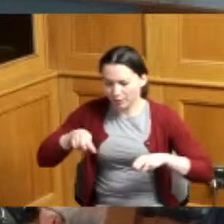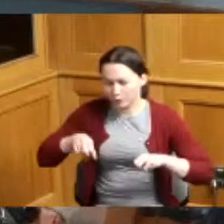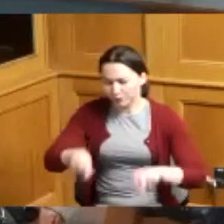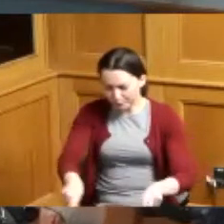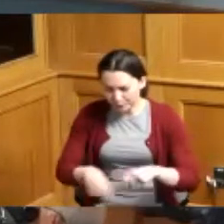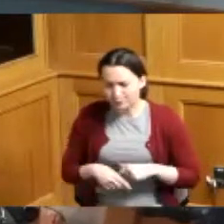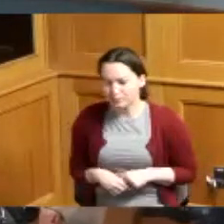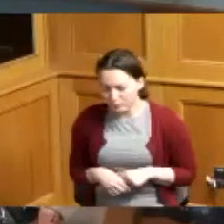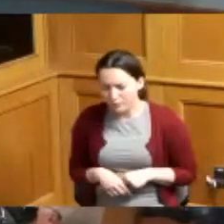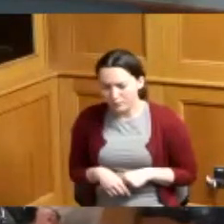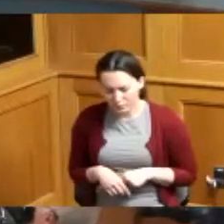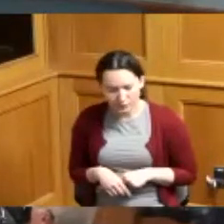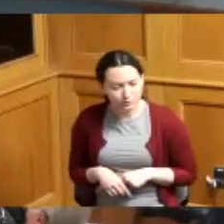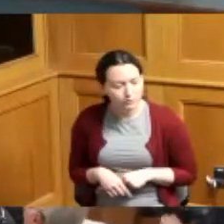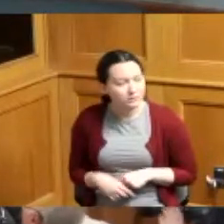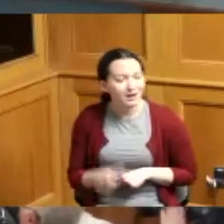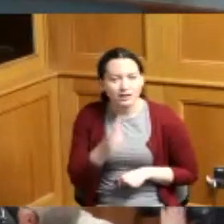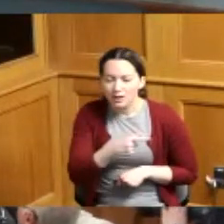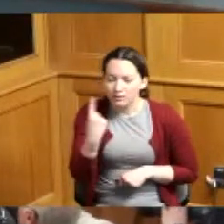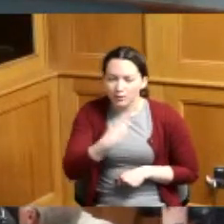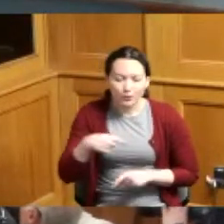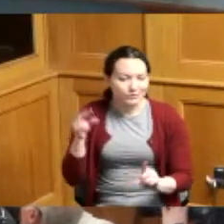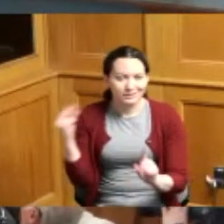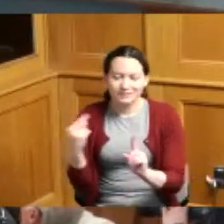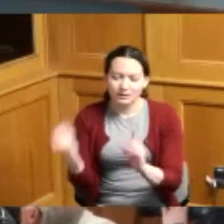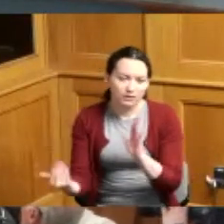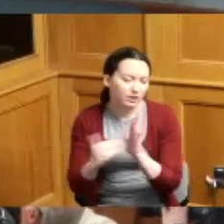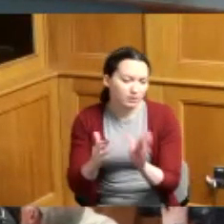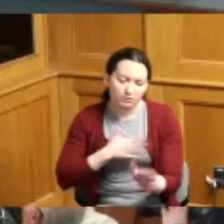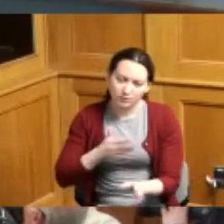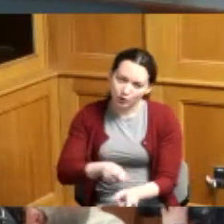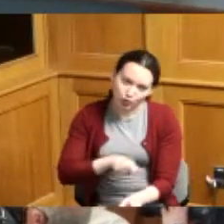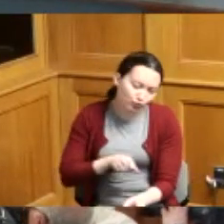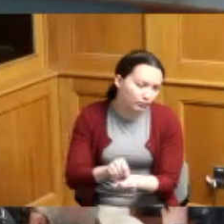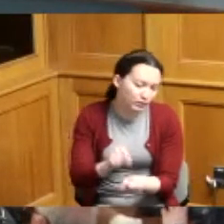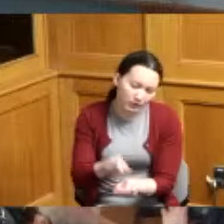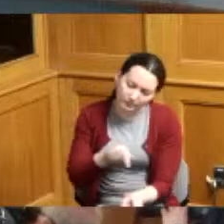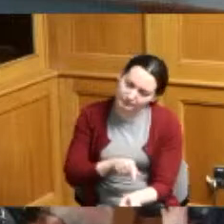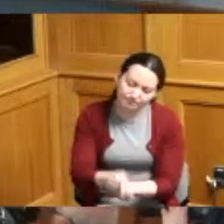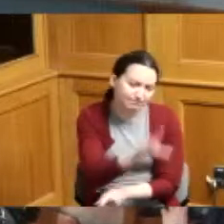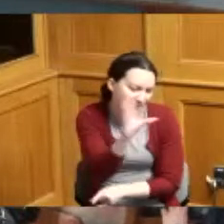um this is not something we're going to see again in our careers and I am